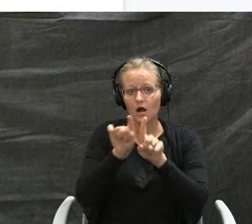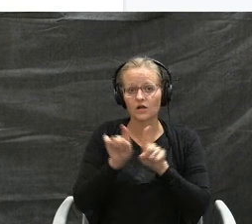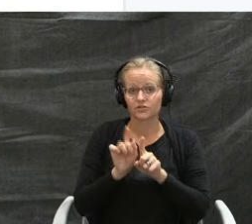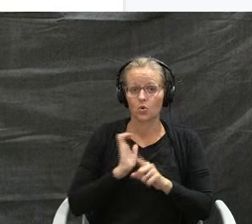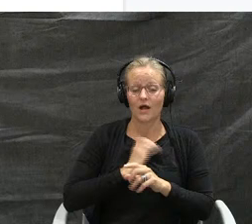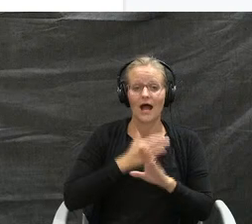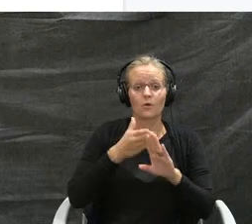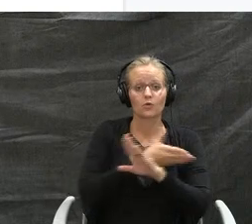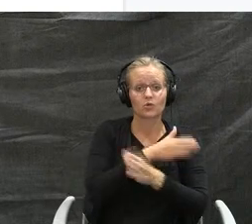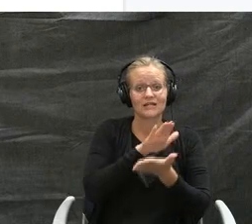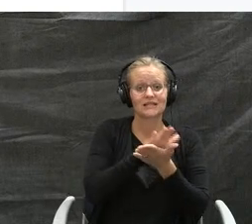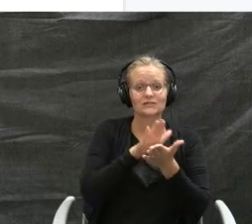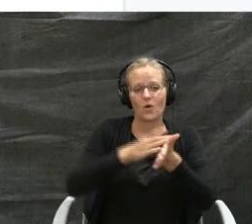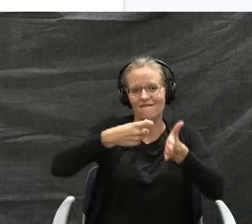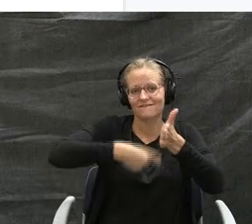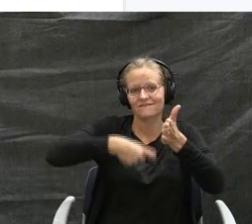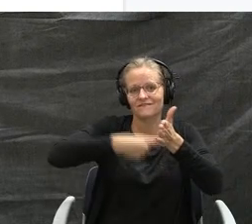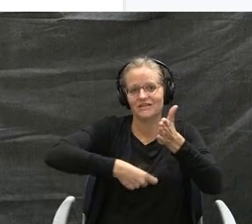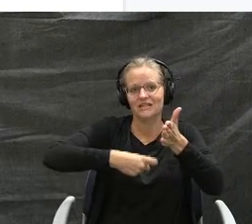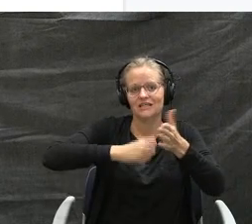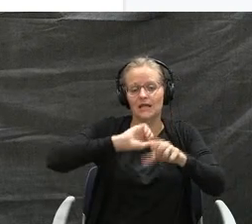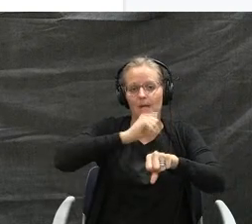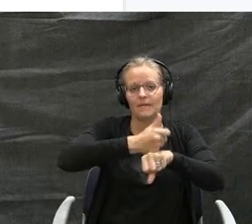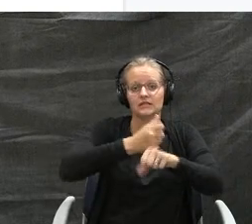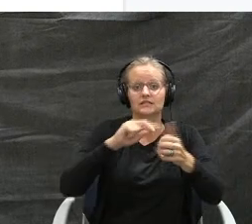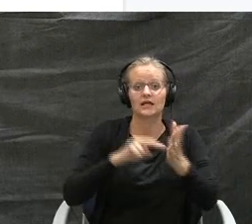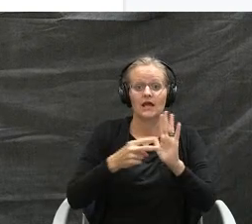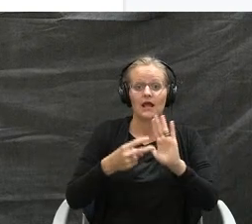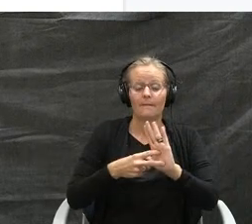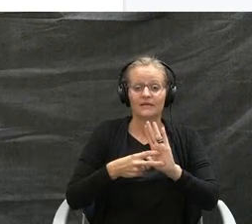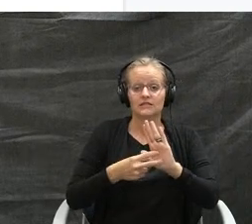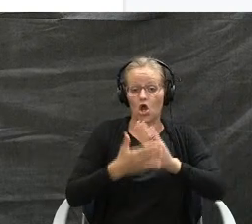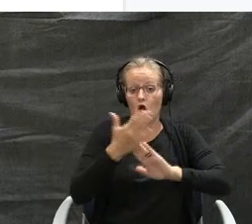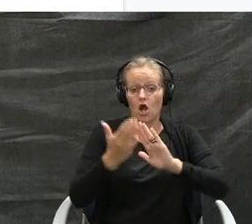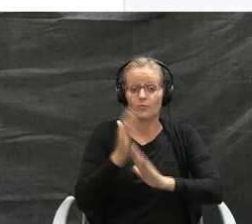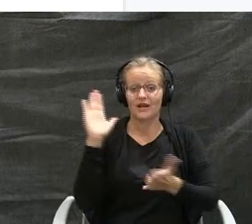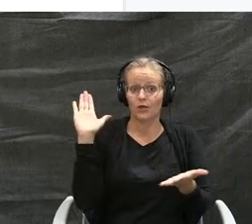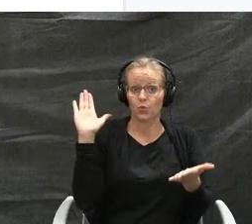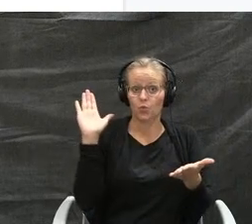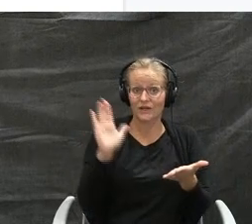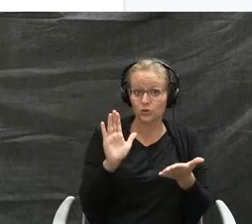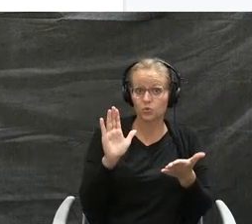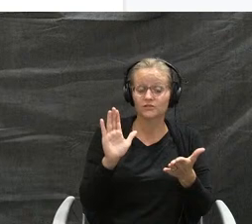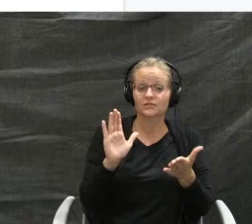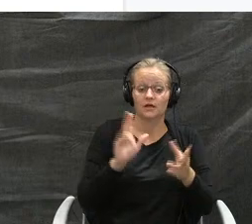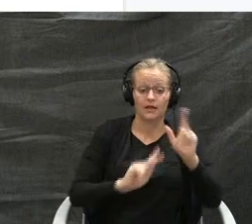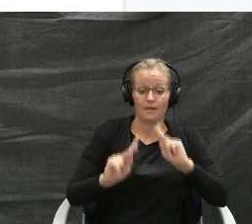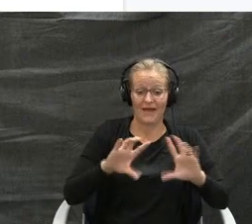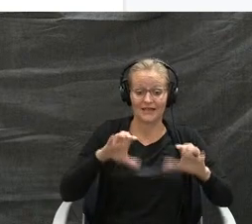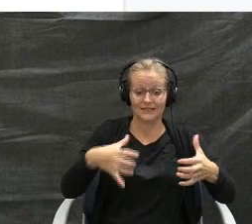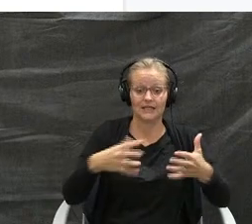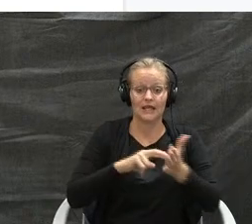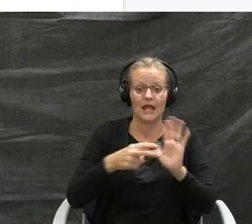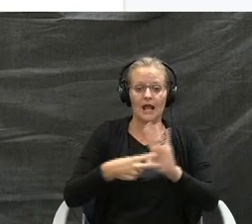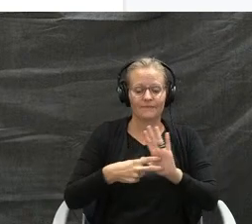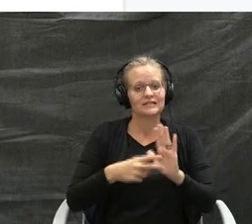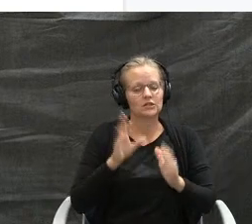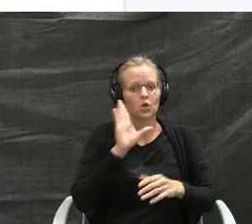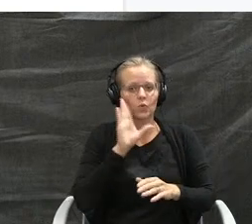based program, so operating at a reduced capacity could have some budget implications for our program and we may need to seek